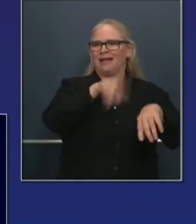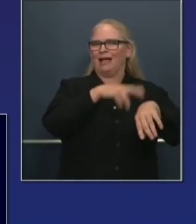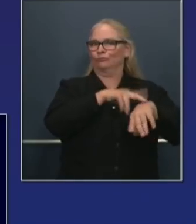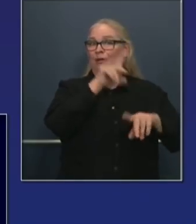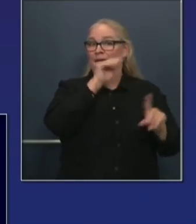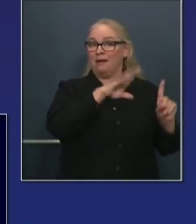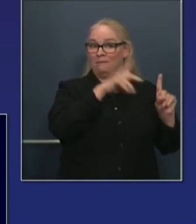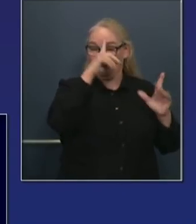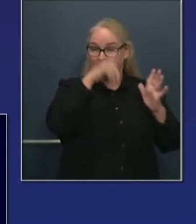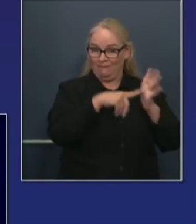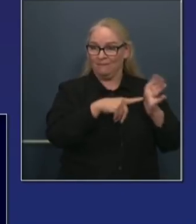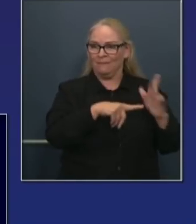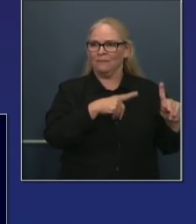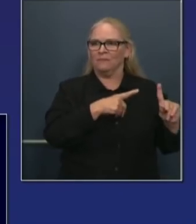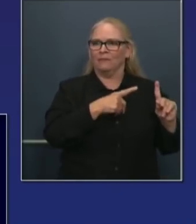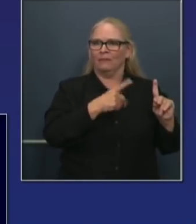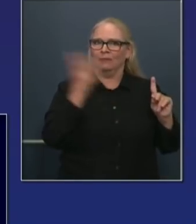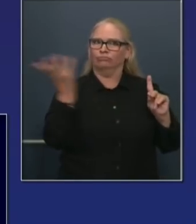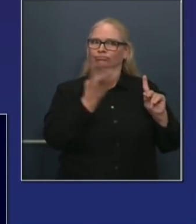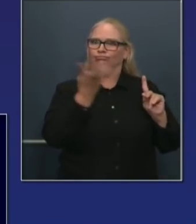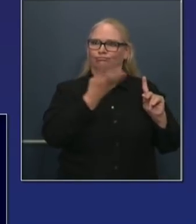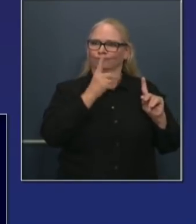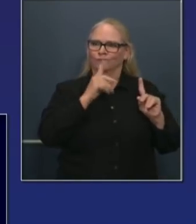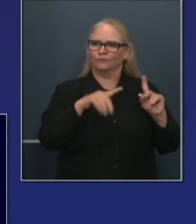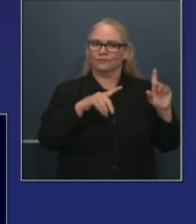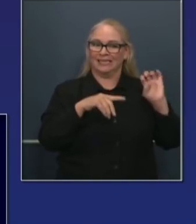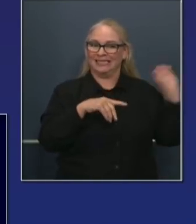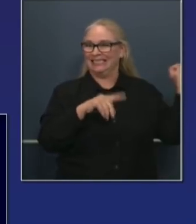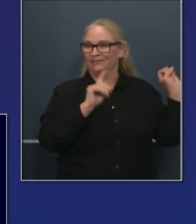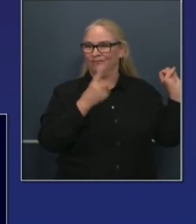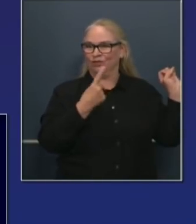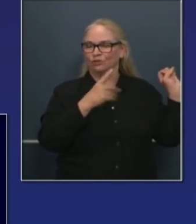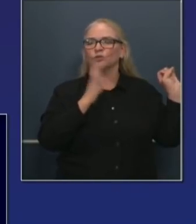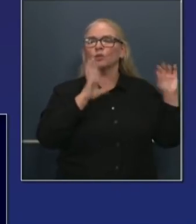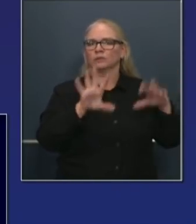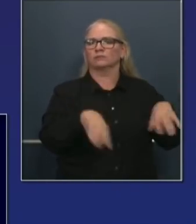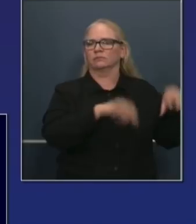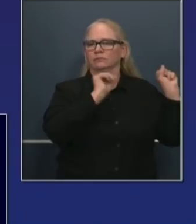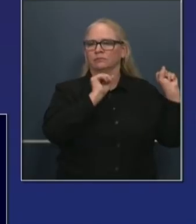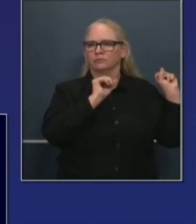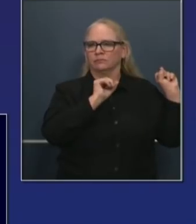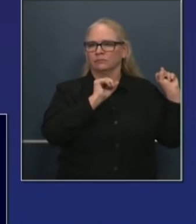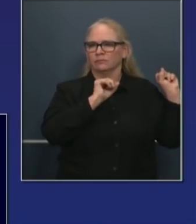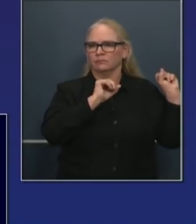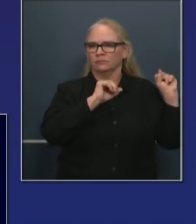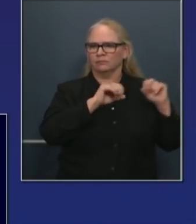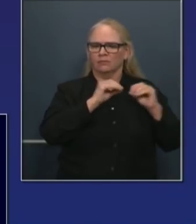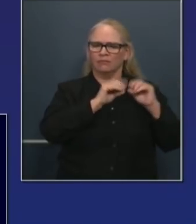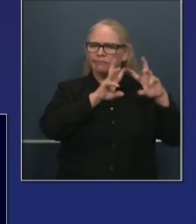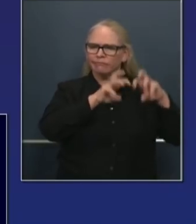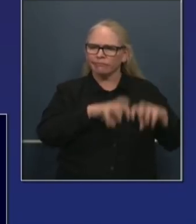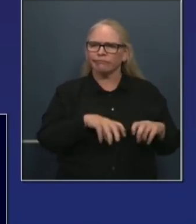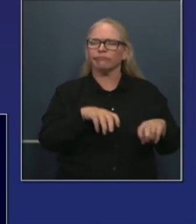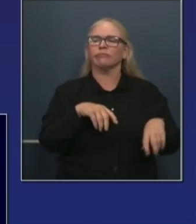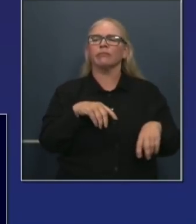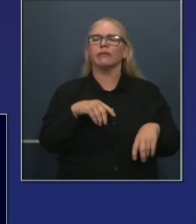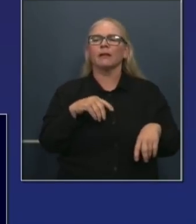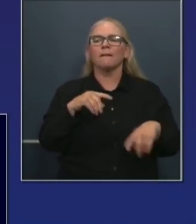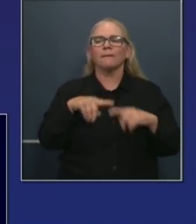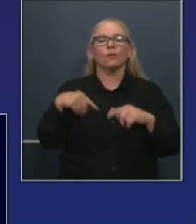SOME ARE STILL MENDING BUT WE WANT TO START MOVING QUESTS AS NATIONAL APPS AND DOING MOST